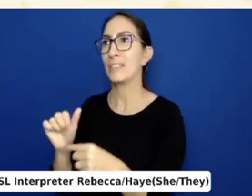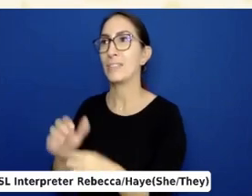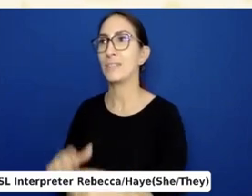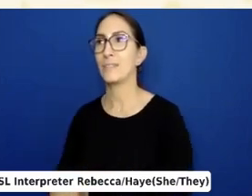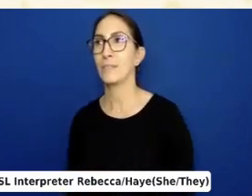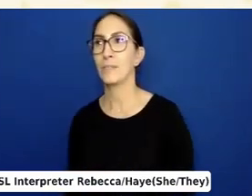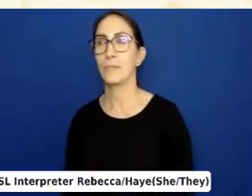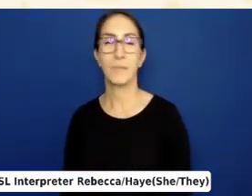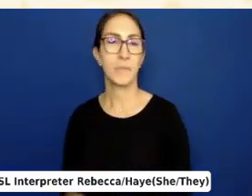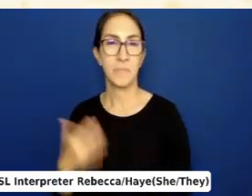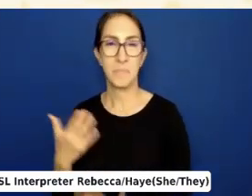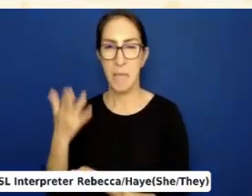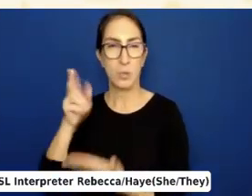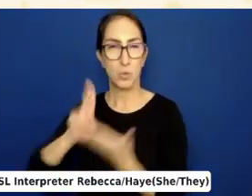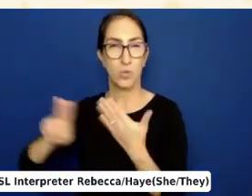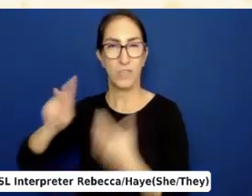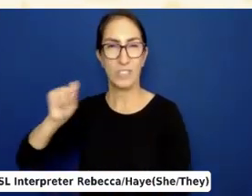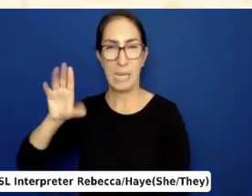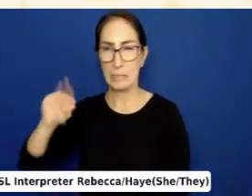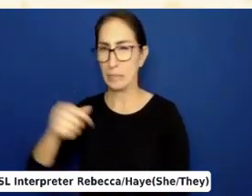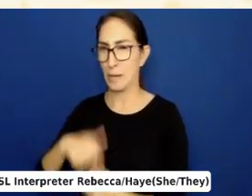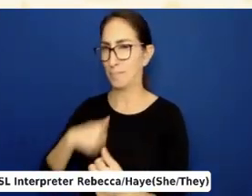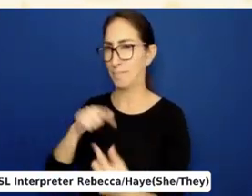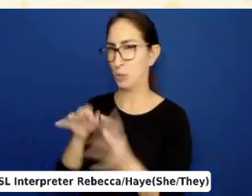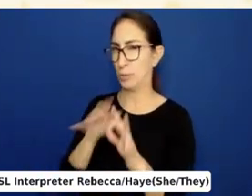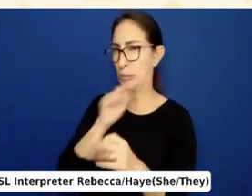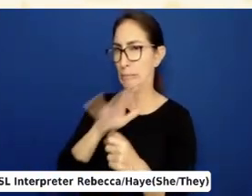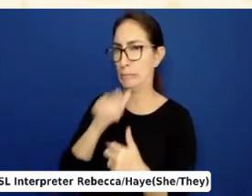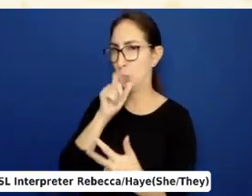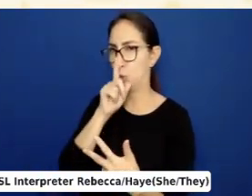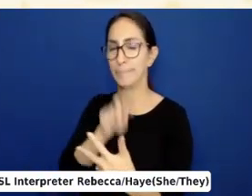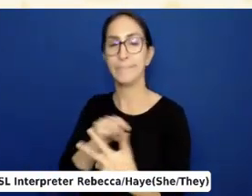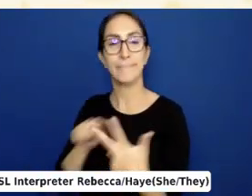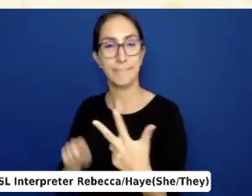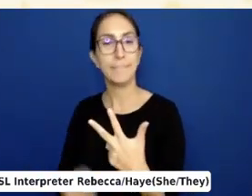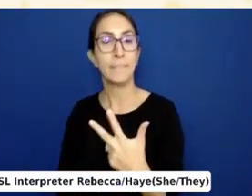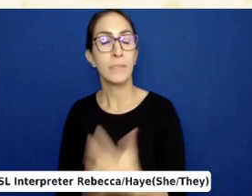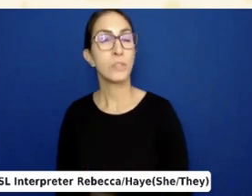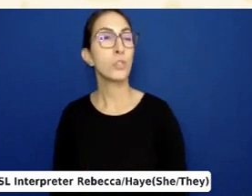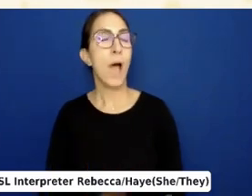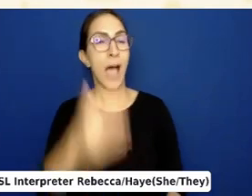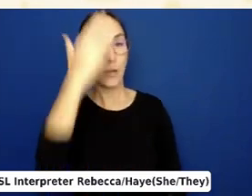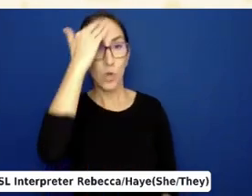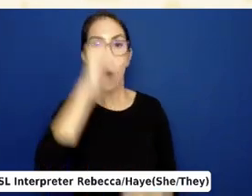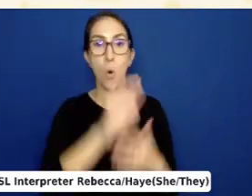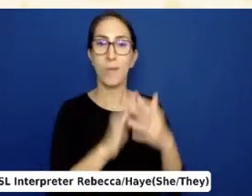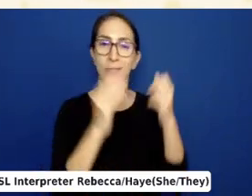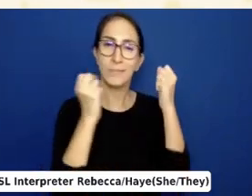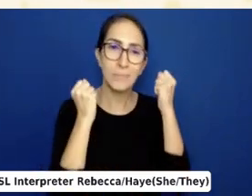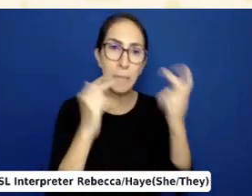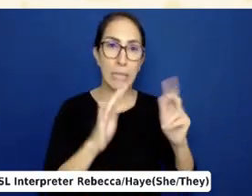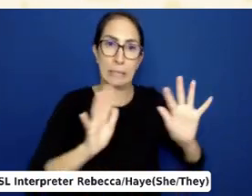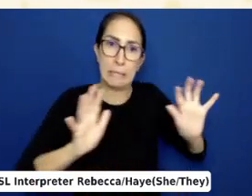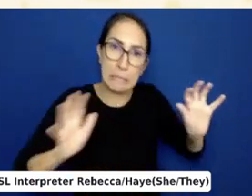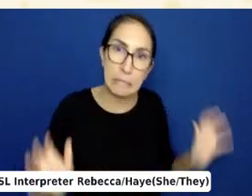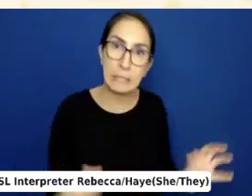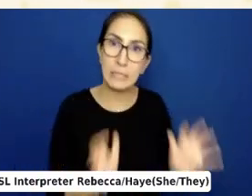Yes. And I know there's a number of efforts to get more universities